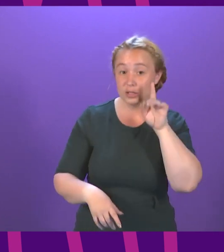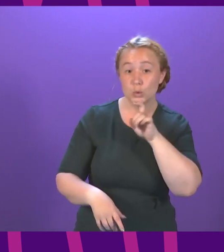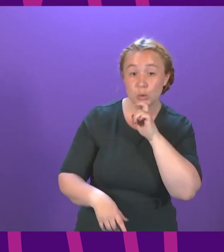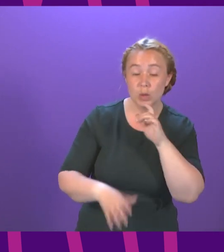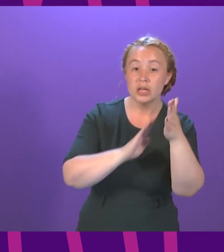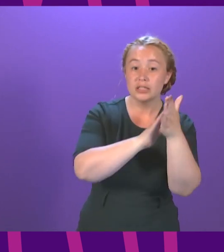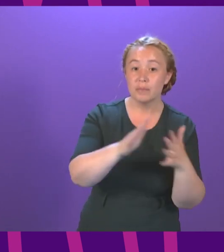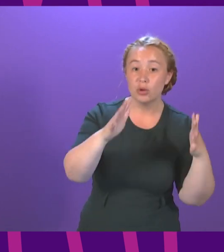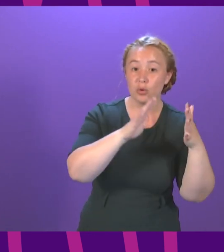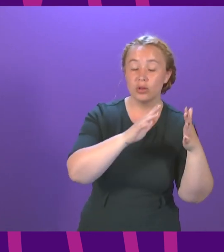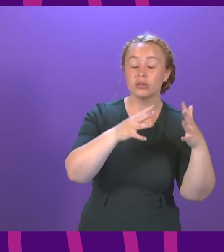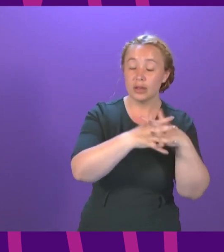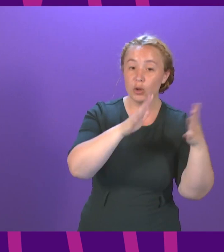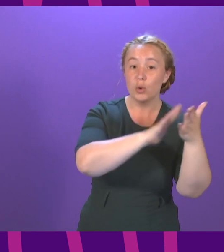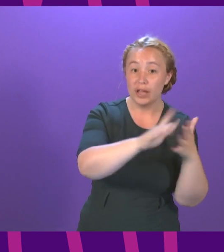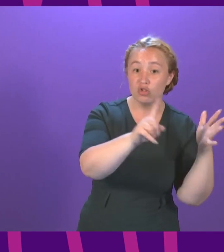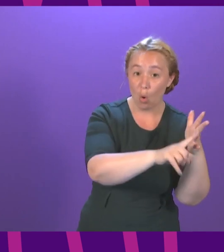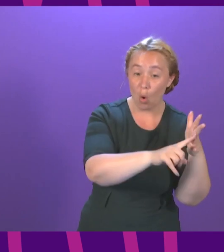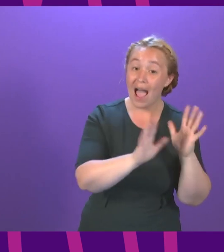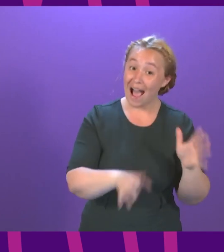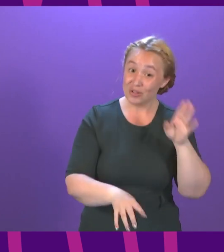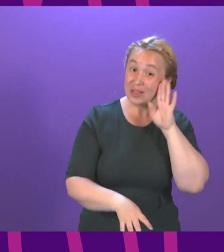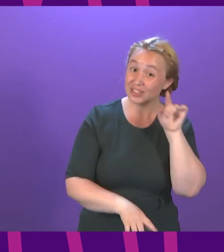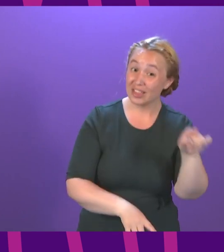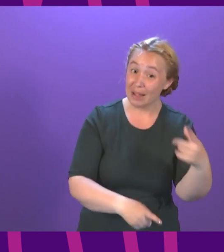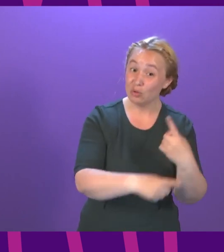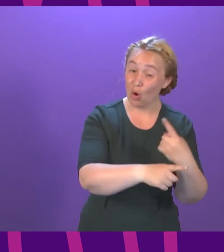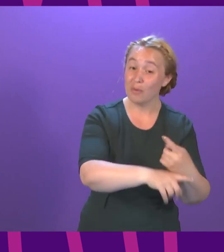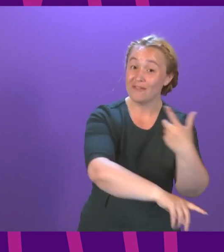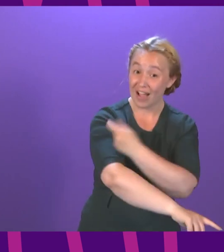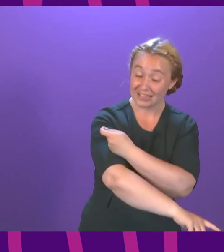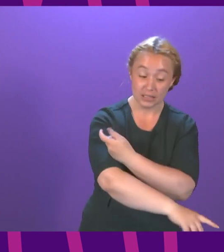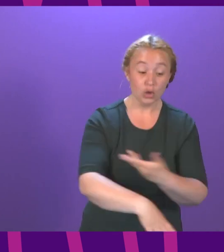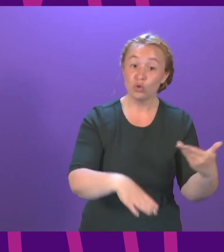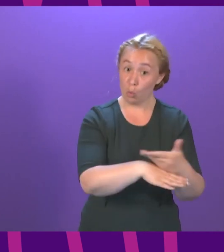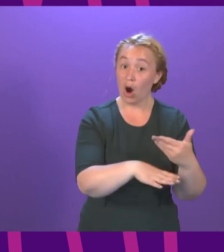to listen to the WHO on the vaccine. The vaccine is working, but it is not yet winning the race